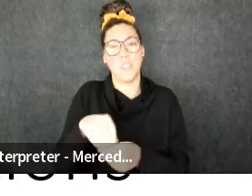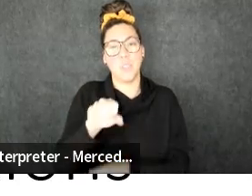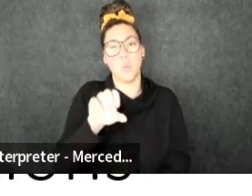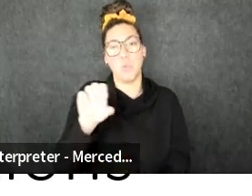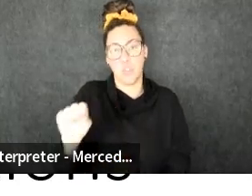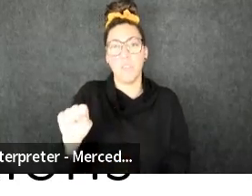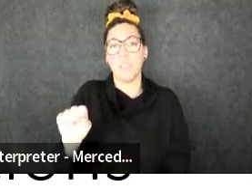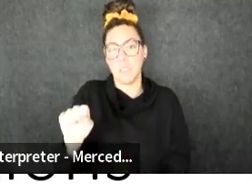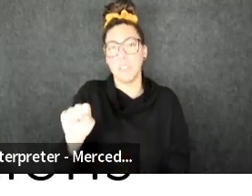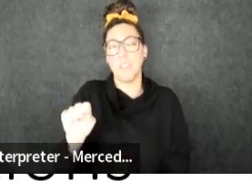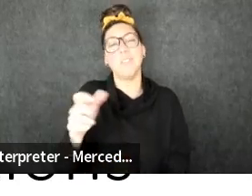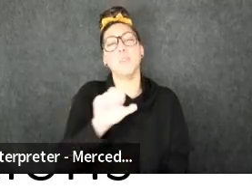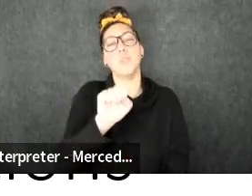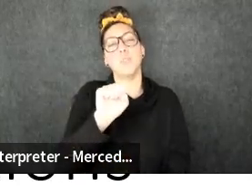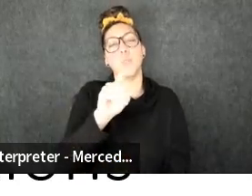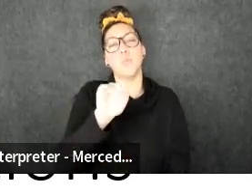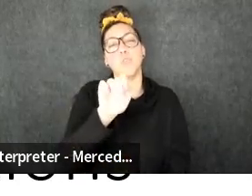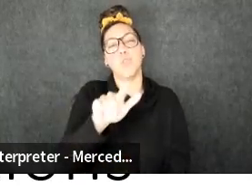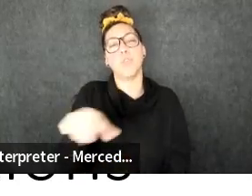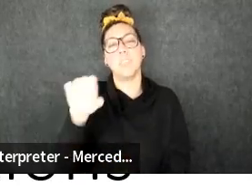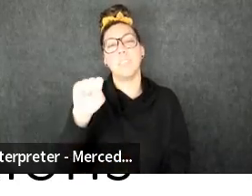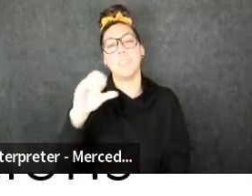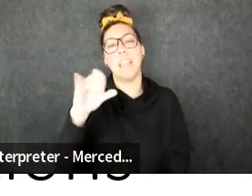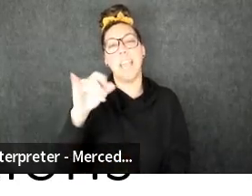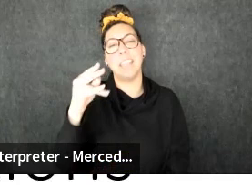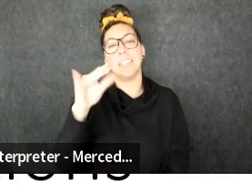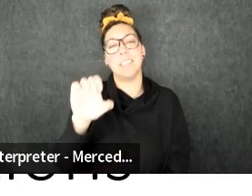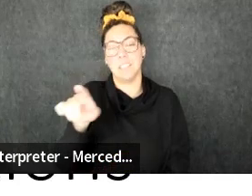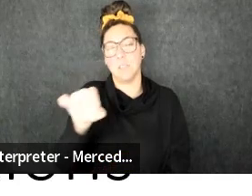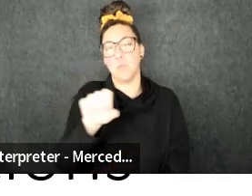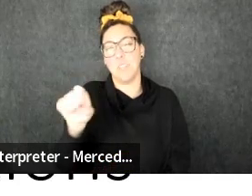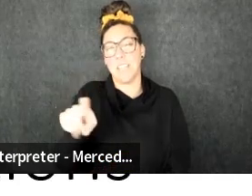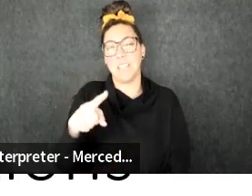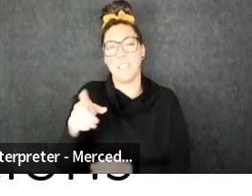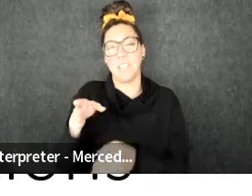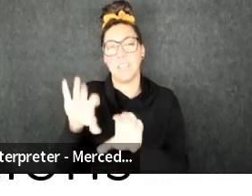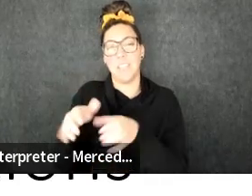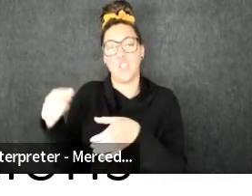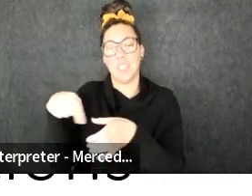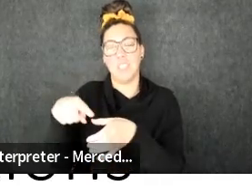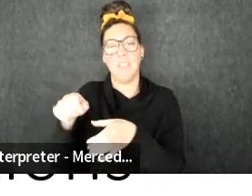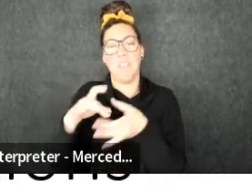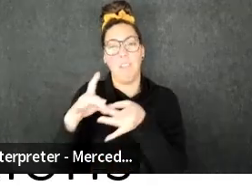social sciences division. And they can actually help students connect with resources on campus